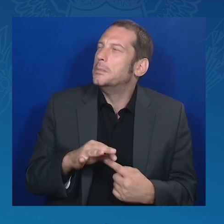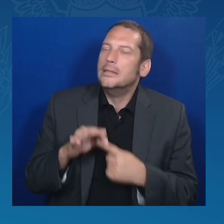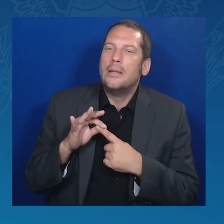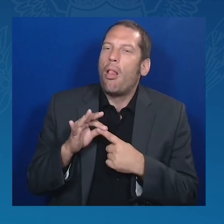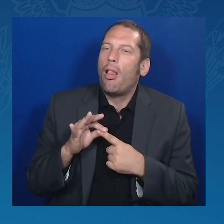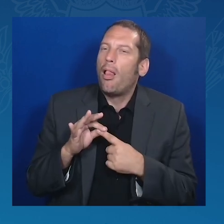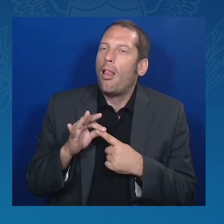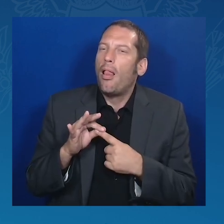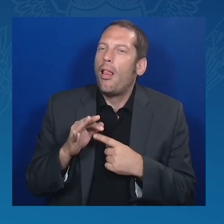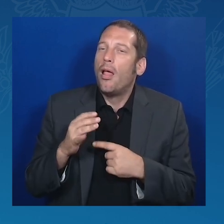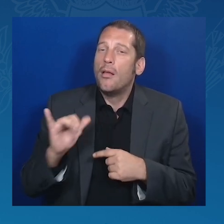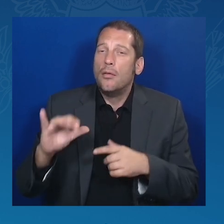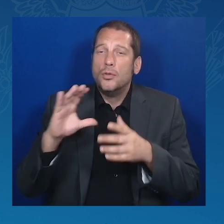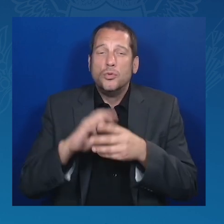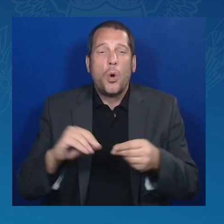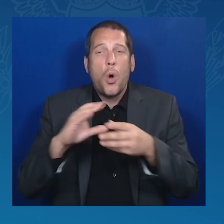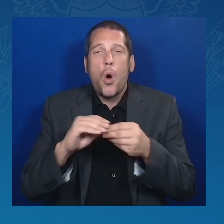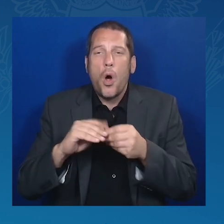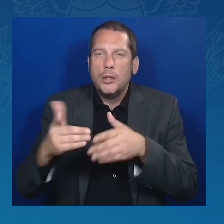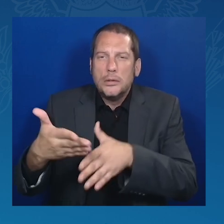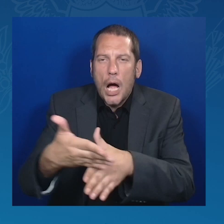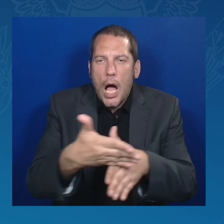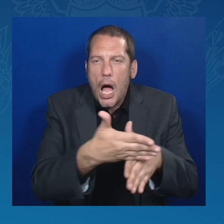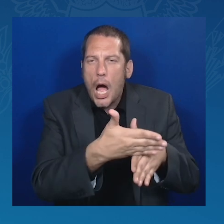I think is really, an important thing.